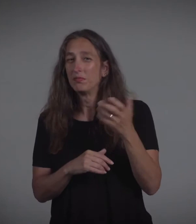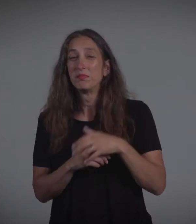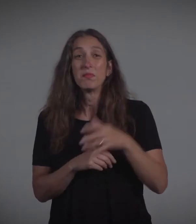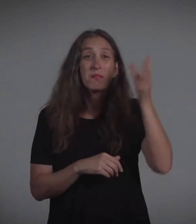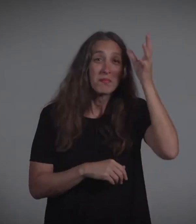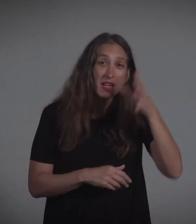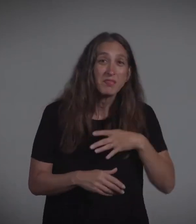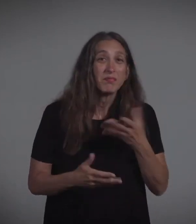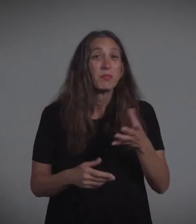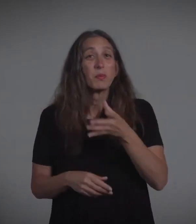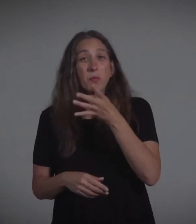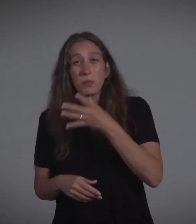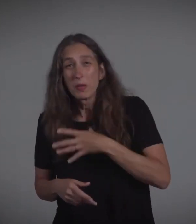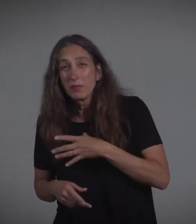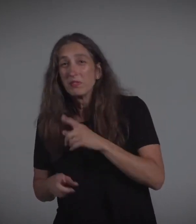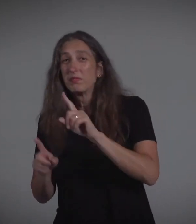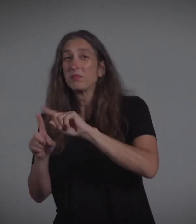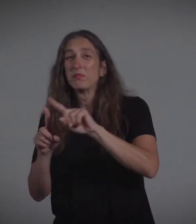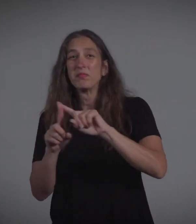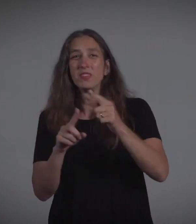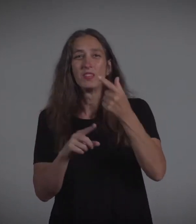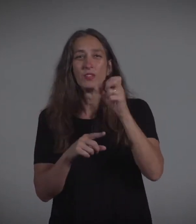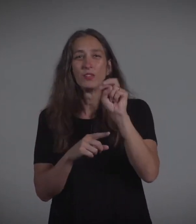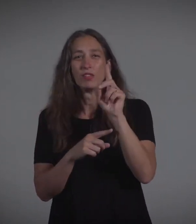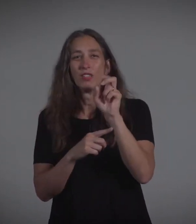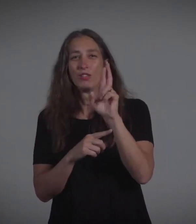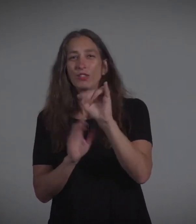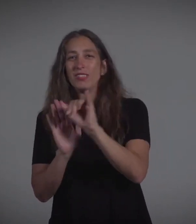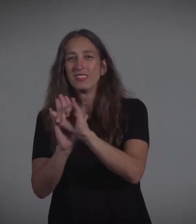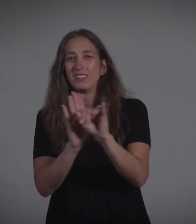It happens to men, women, people with any gender identity.